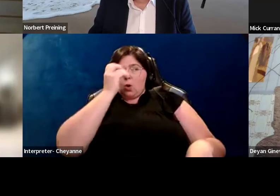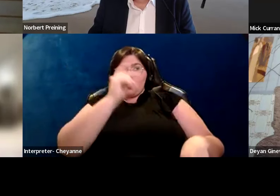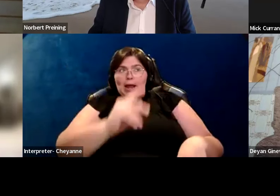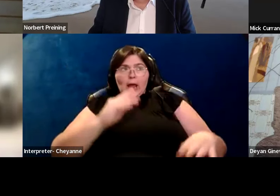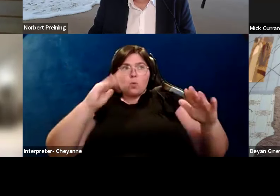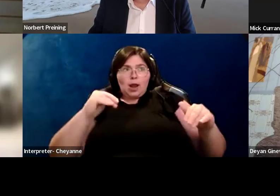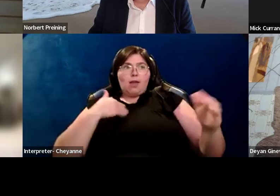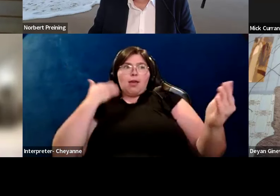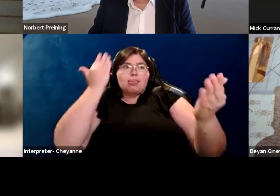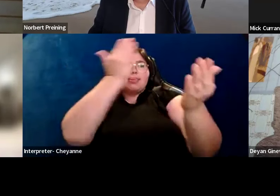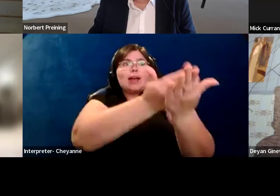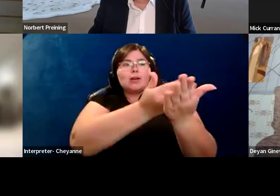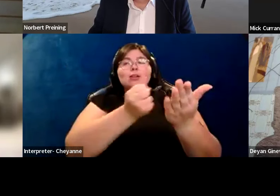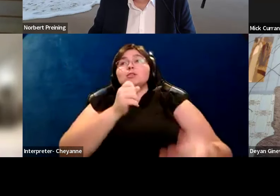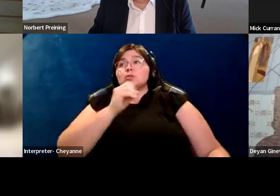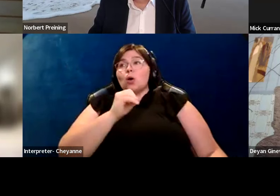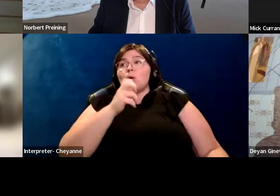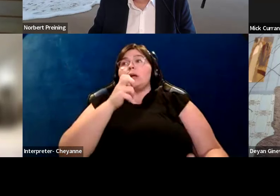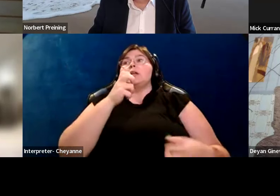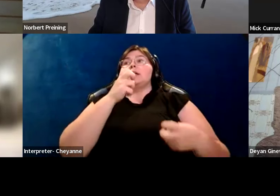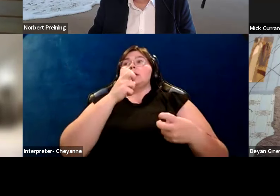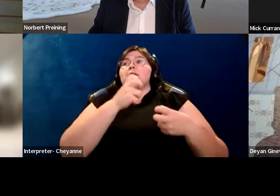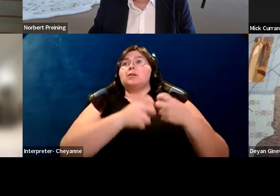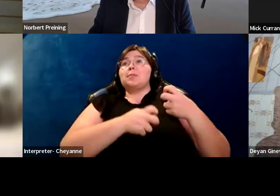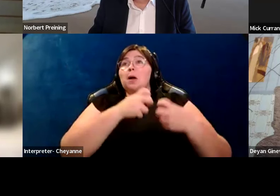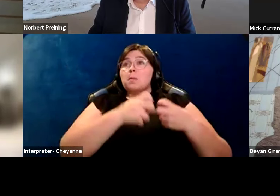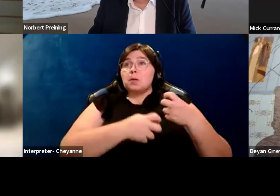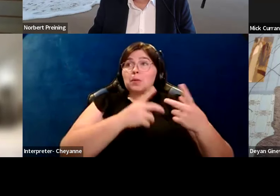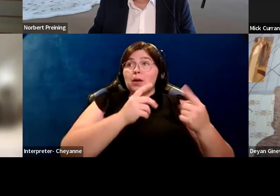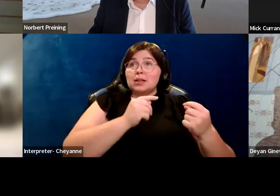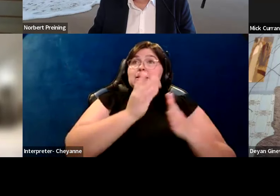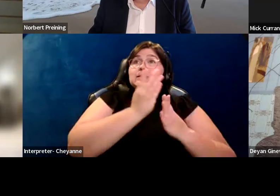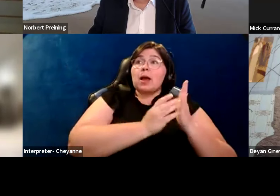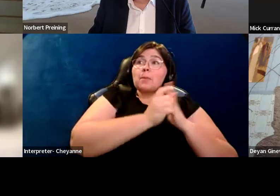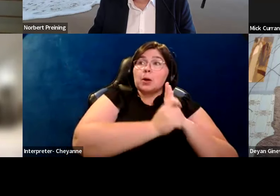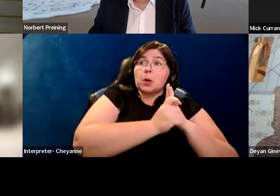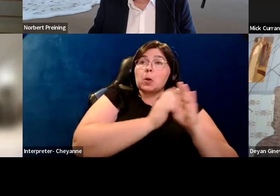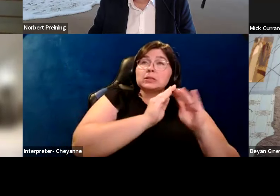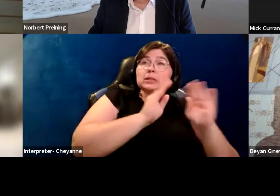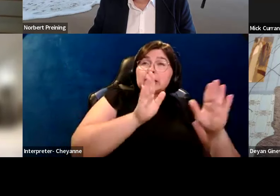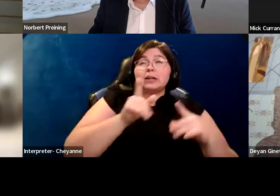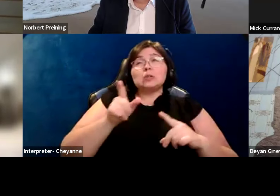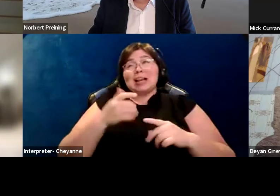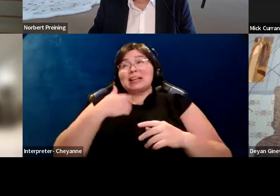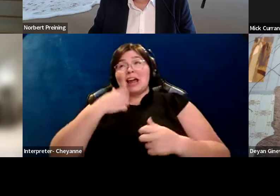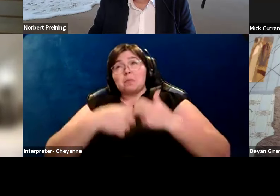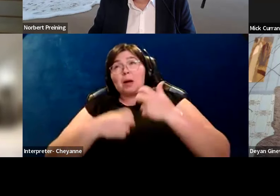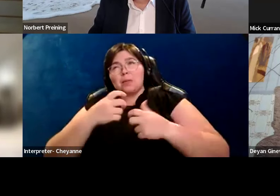So the problem articles are somewhat clear. And the ones that have no problems are somewhat clear, especially for the mathematics.